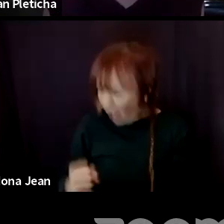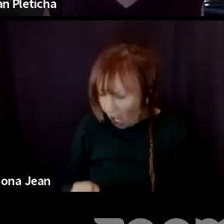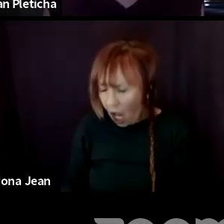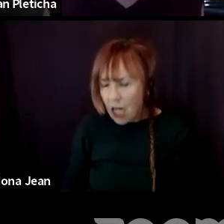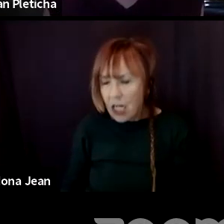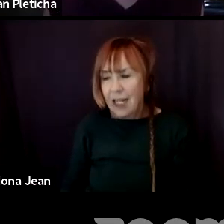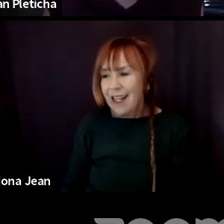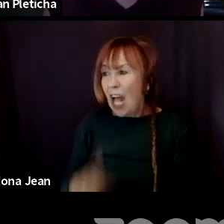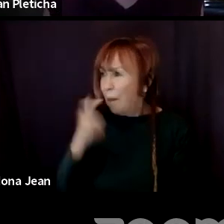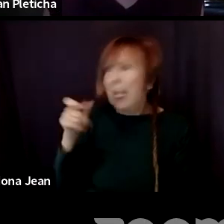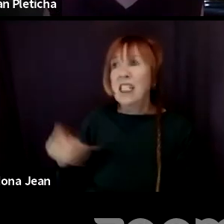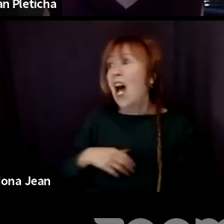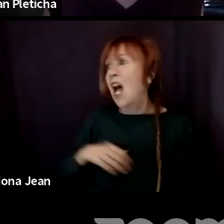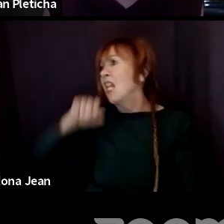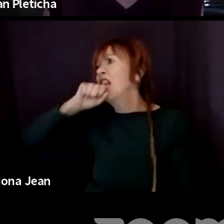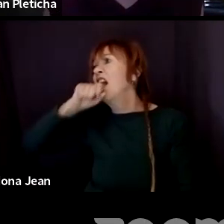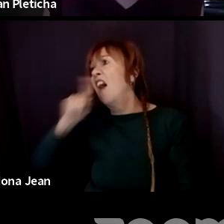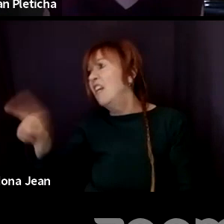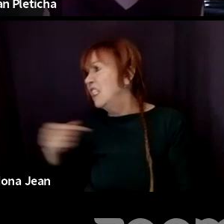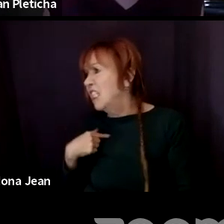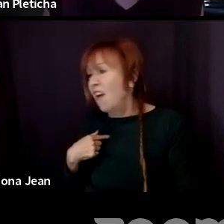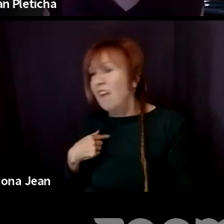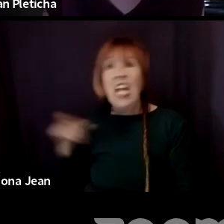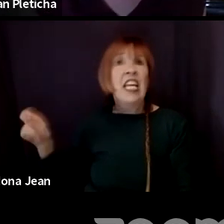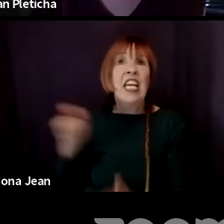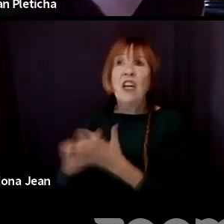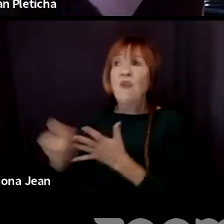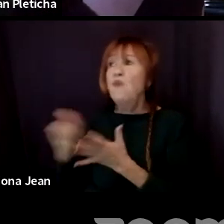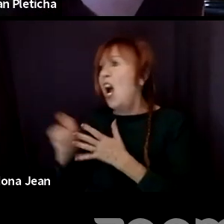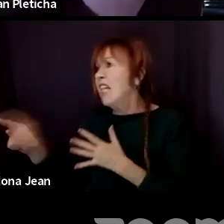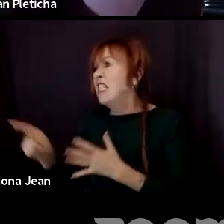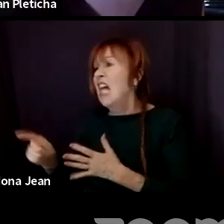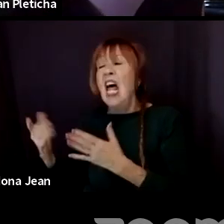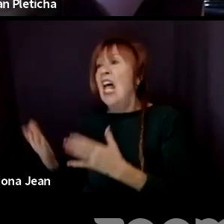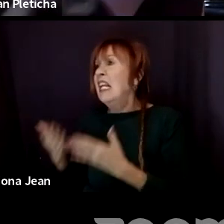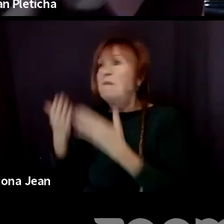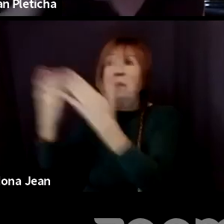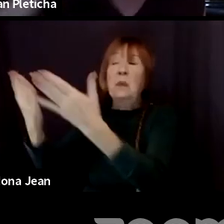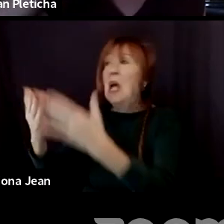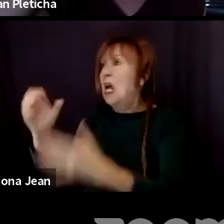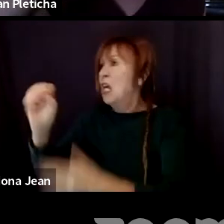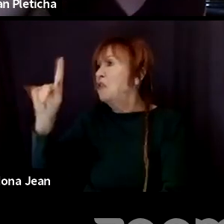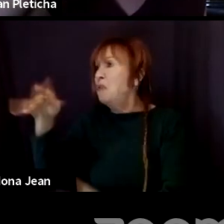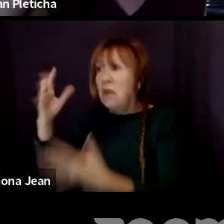he's written stuff, he takes stuff to studios. He's got a book that's out, he's doing some amazing stuff right now.